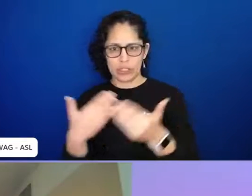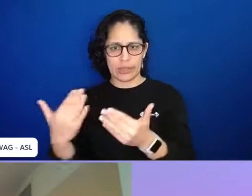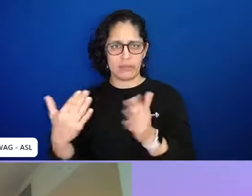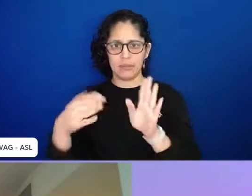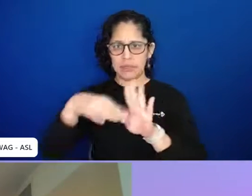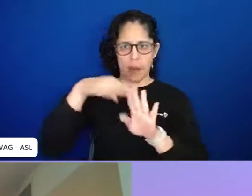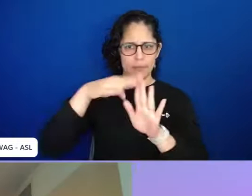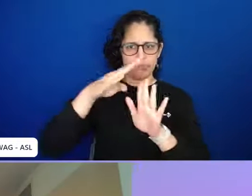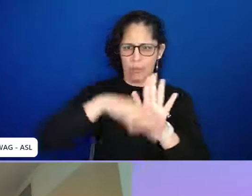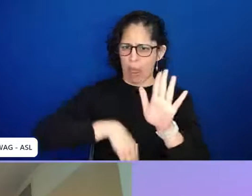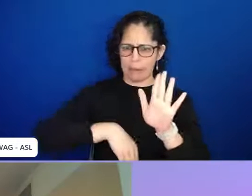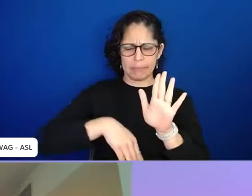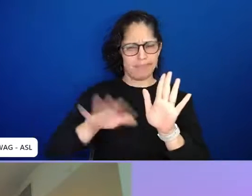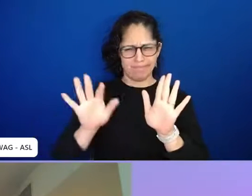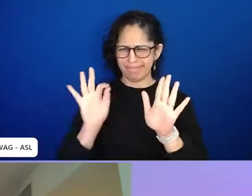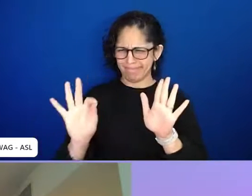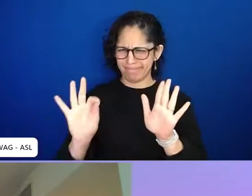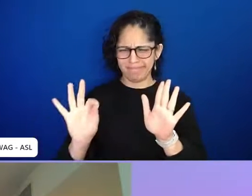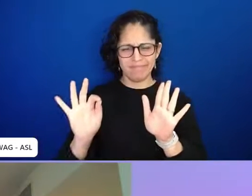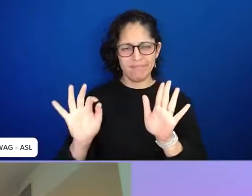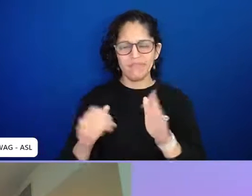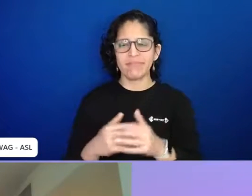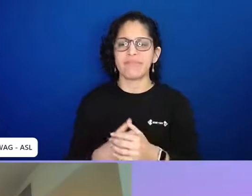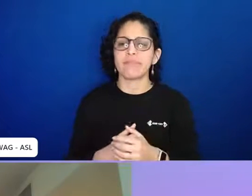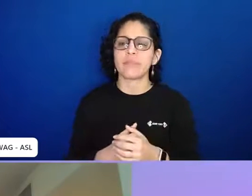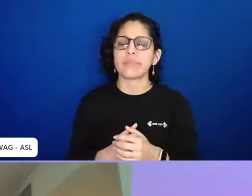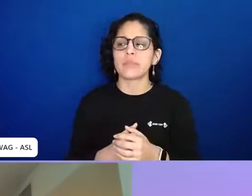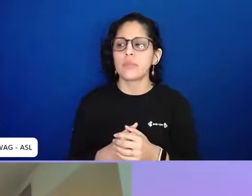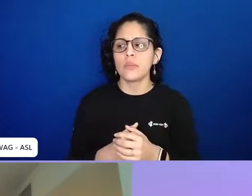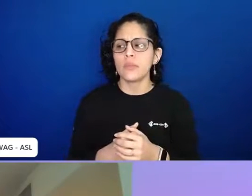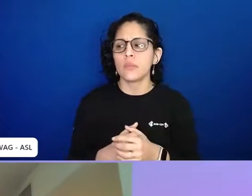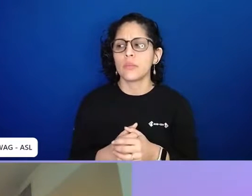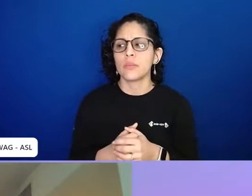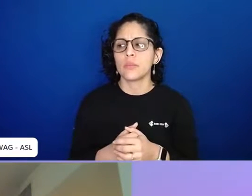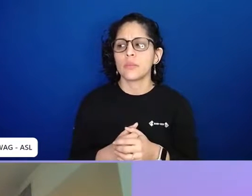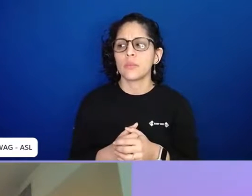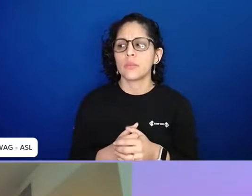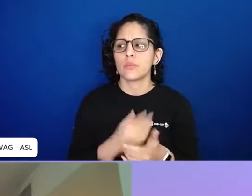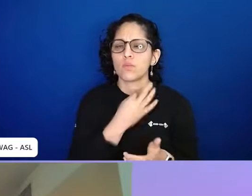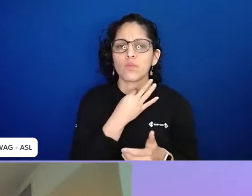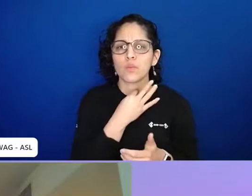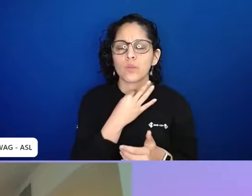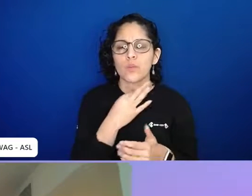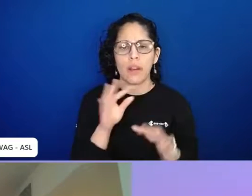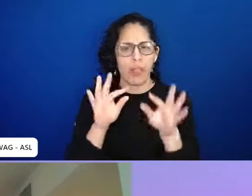after field. That's the logical progression, that's top to bottom, it follows